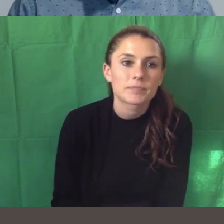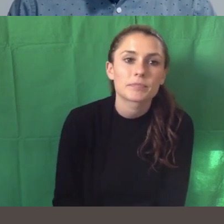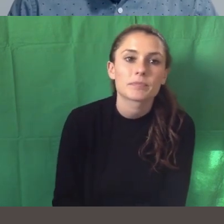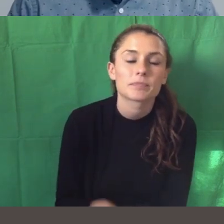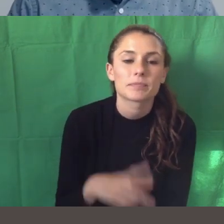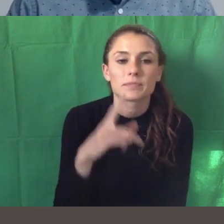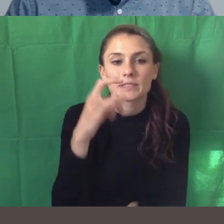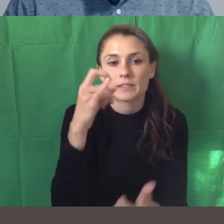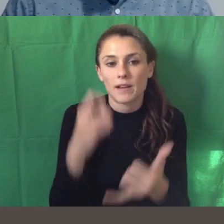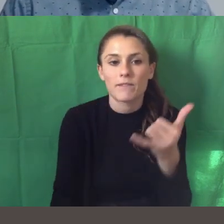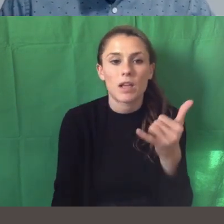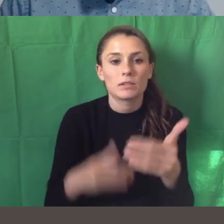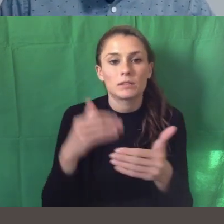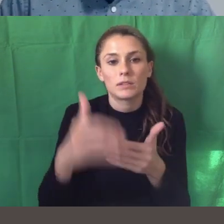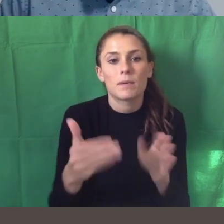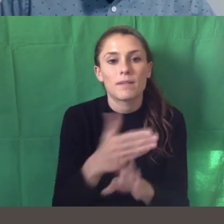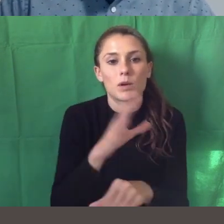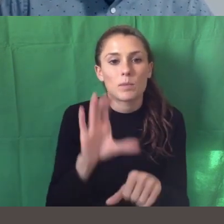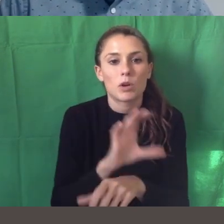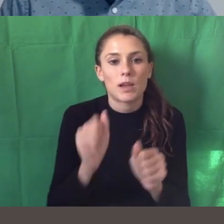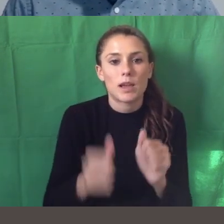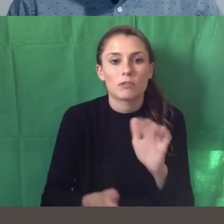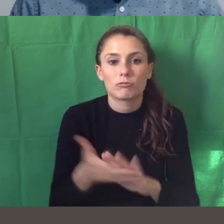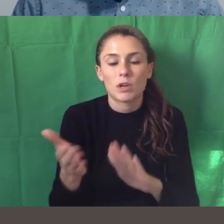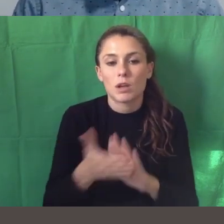The final step before the computer can actually run your code is